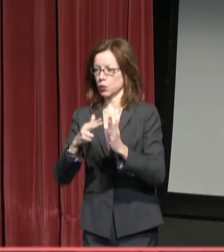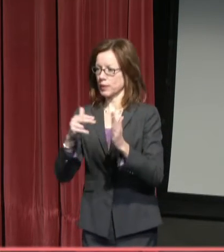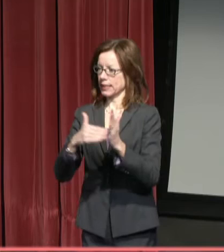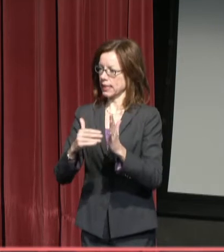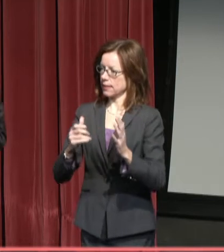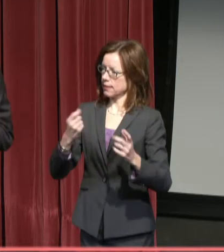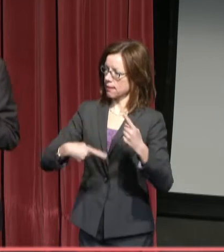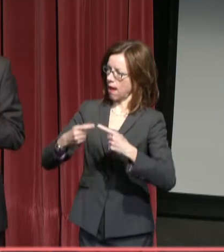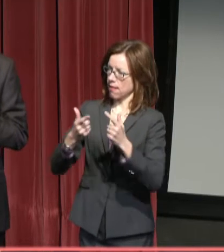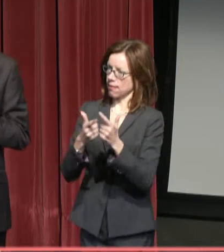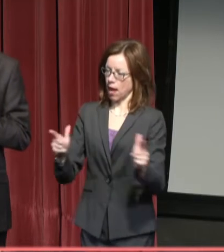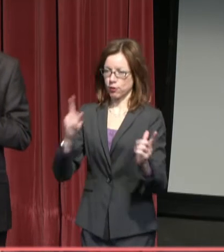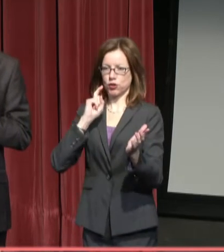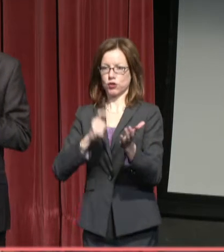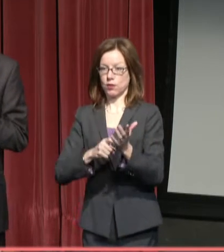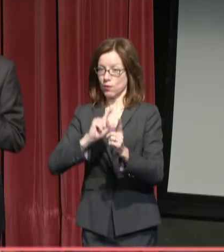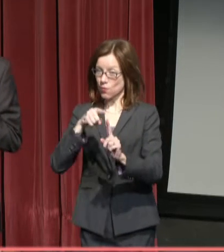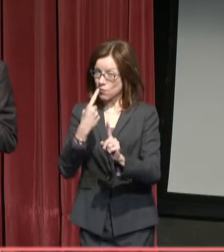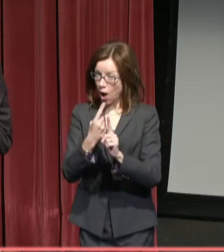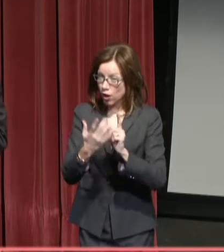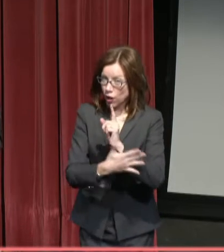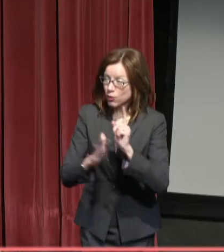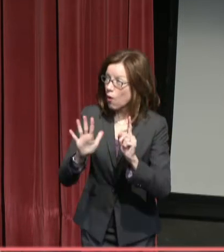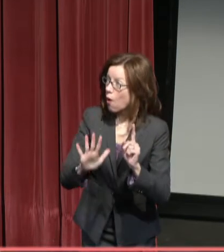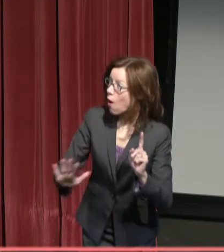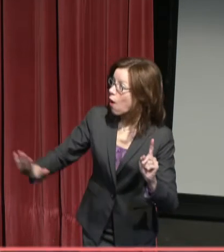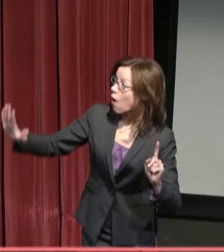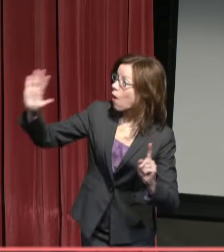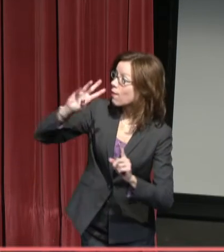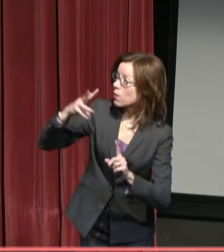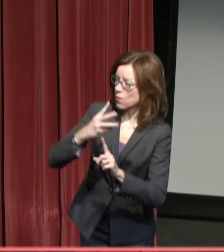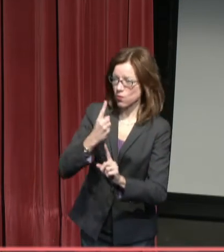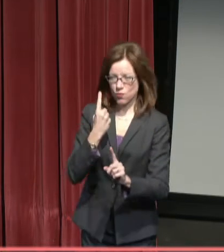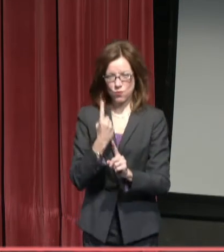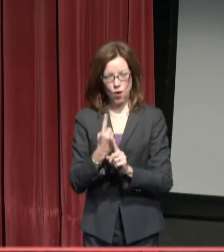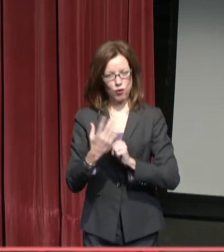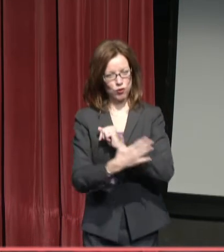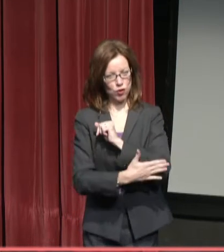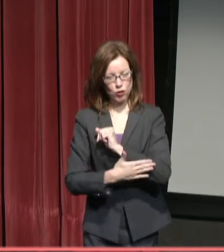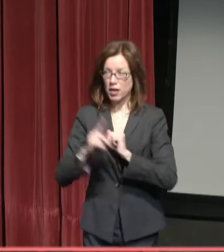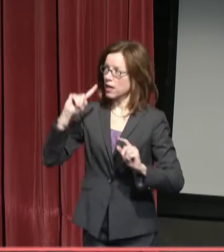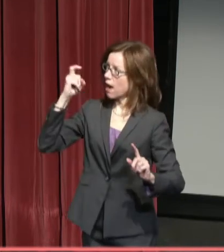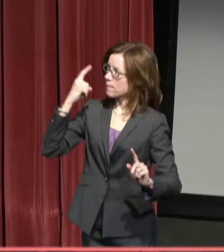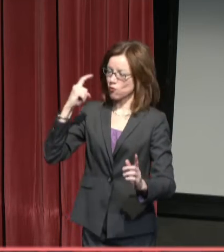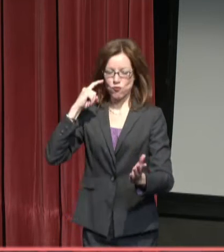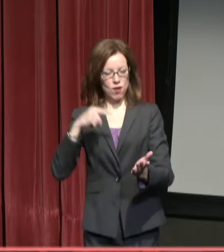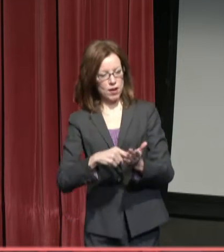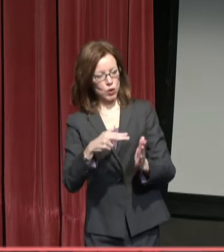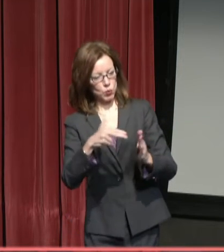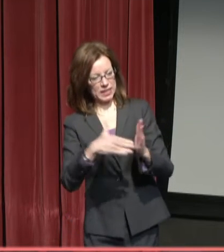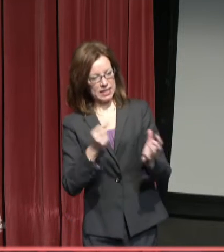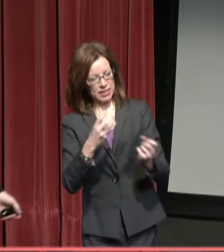We're the only country in the world where sign language is actually represented by the government as an official language and again,